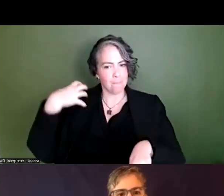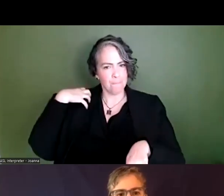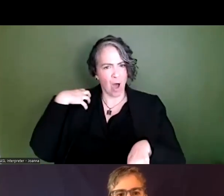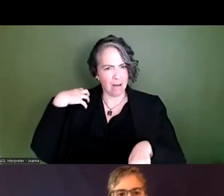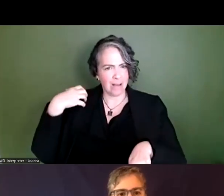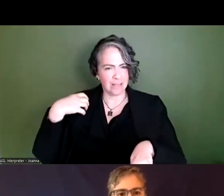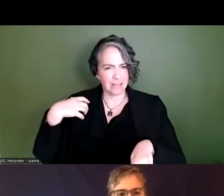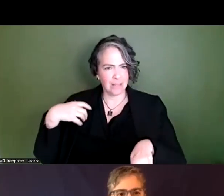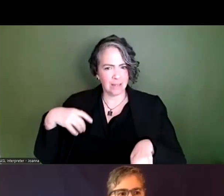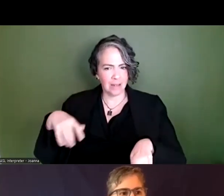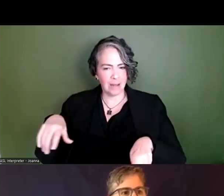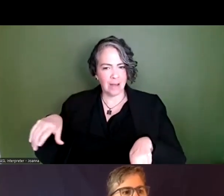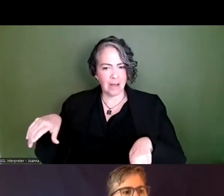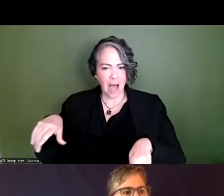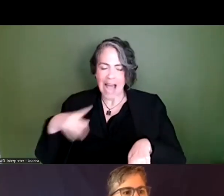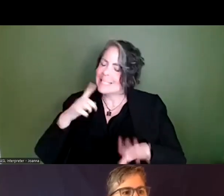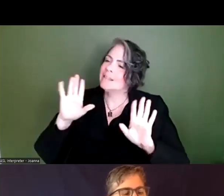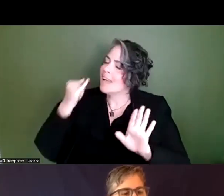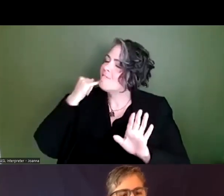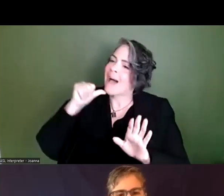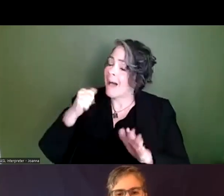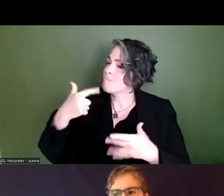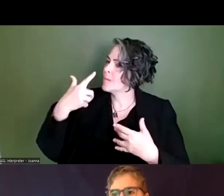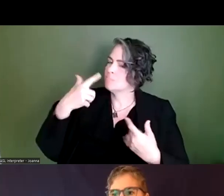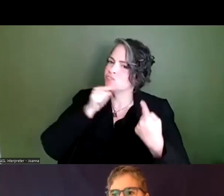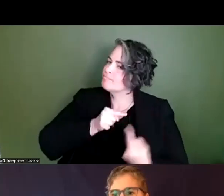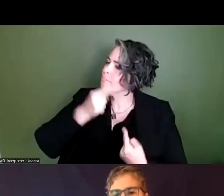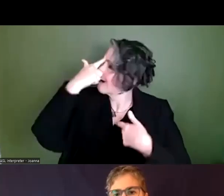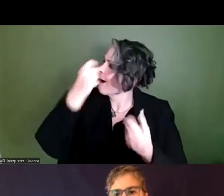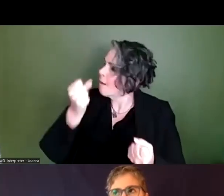I said, “I have a wellness recovery action plan. I and I know what I look like when I'm well,